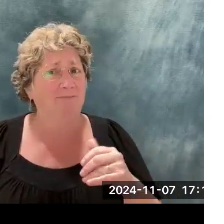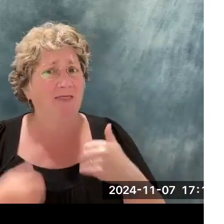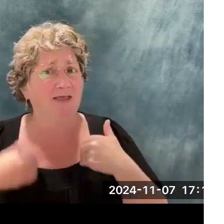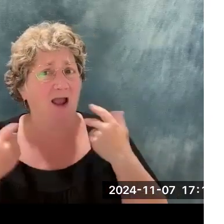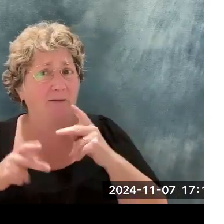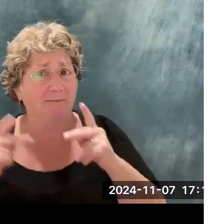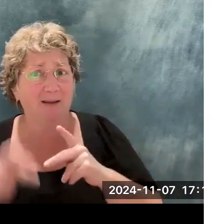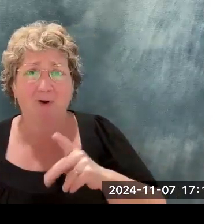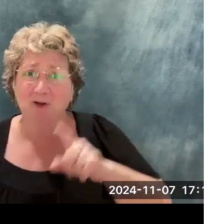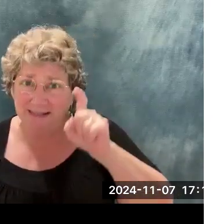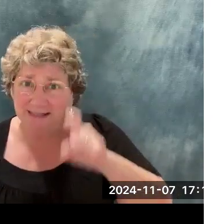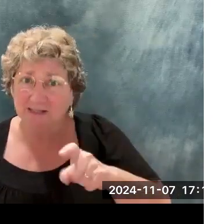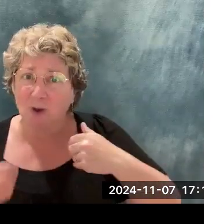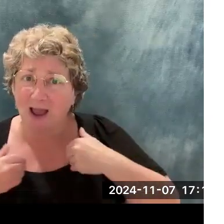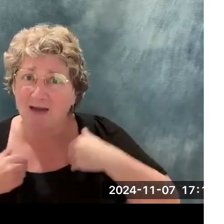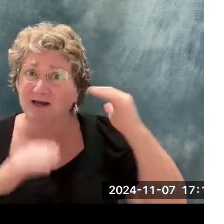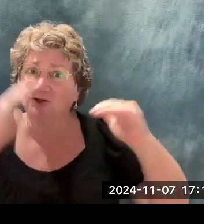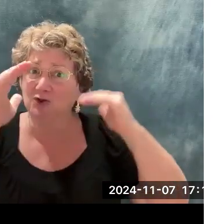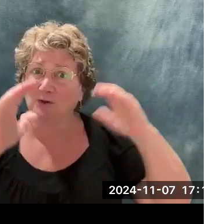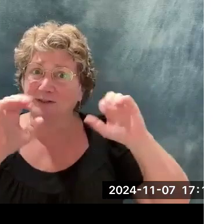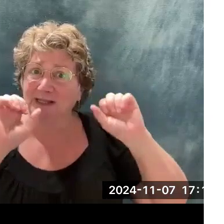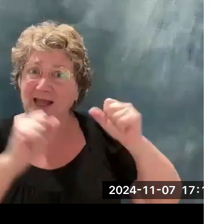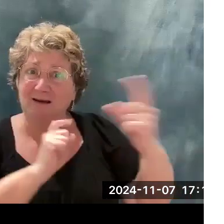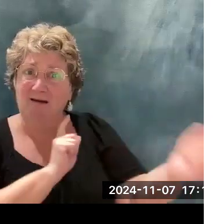and isolated a lot of our students really felt.